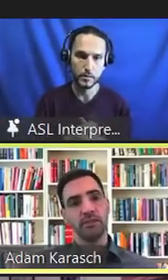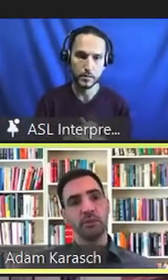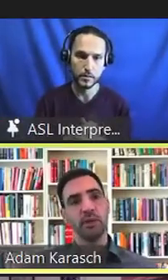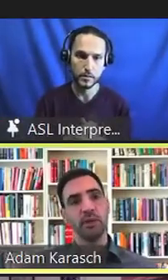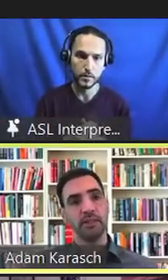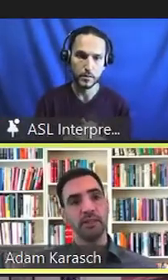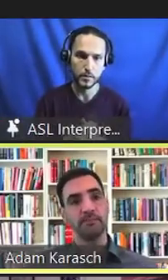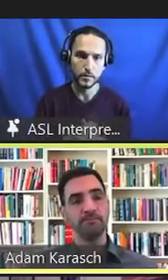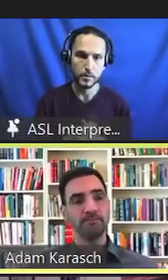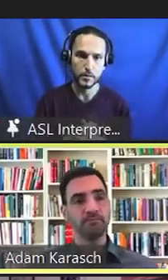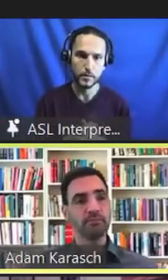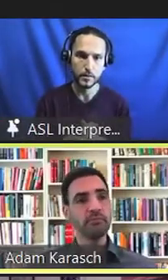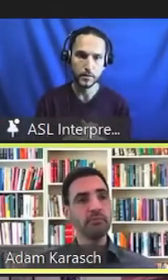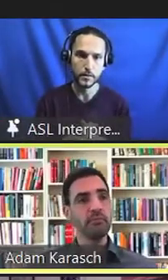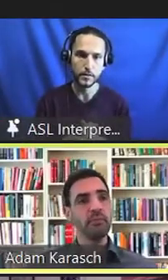Right, so where was I?